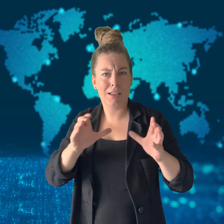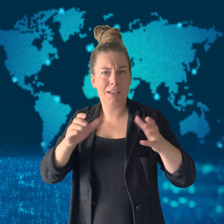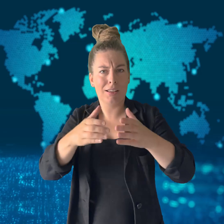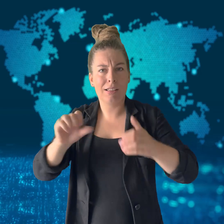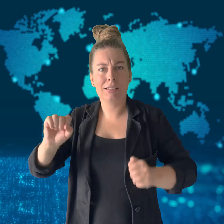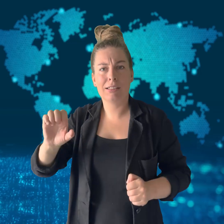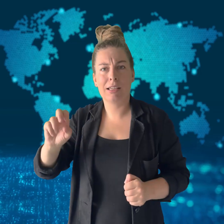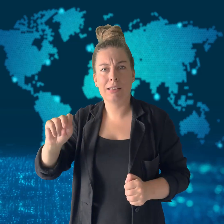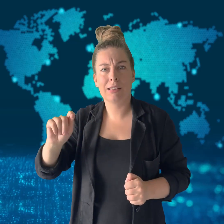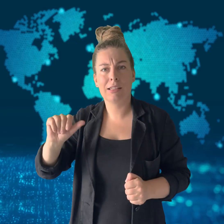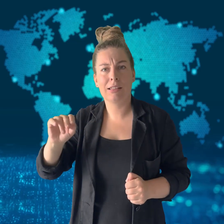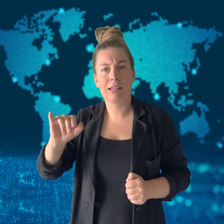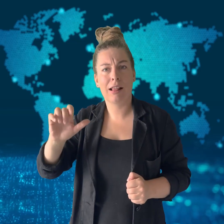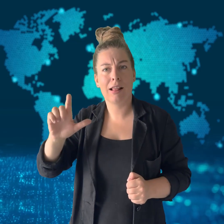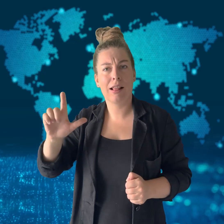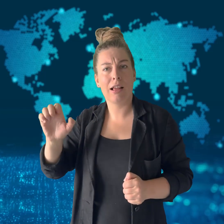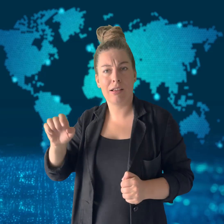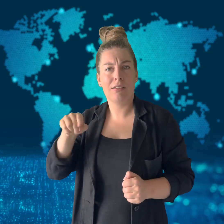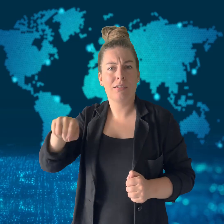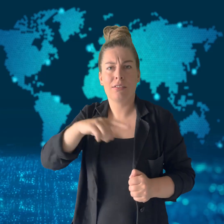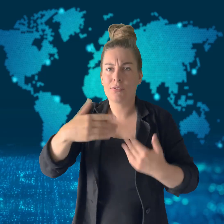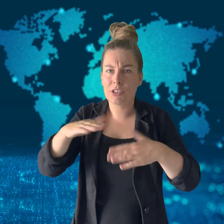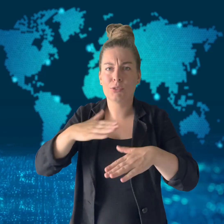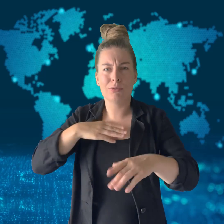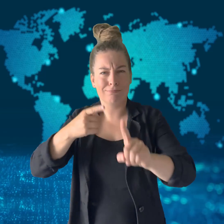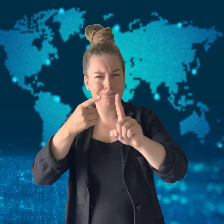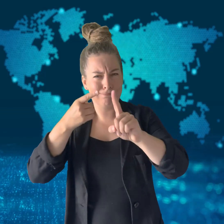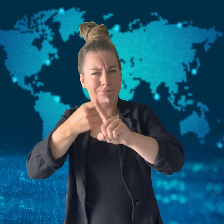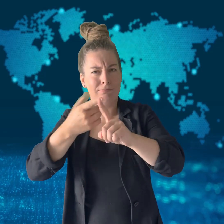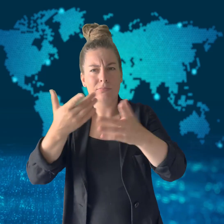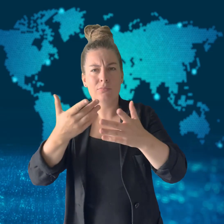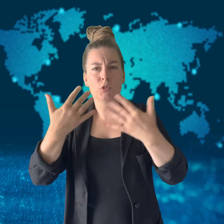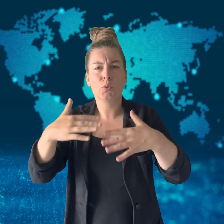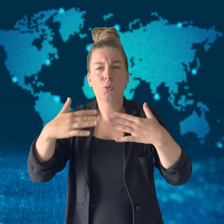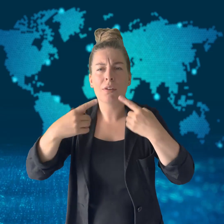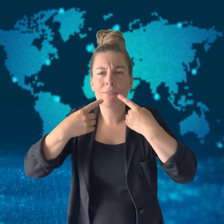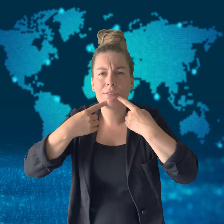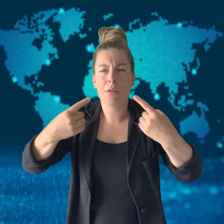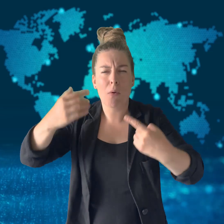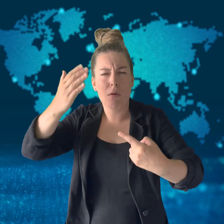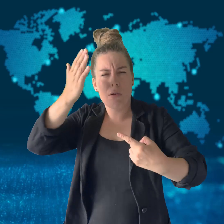assure domestic security.